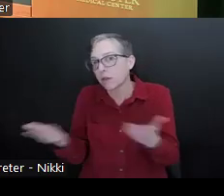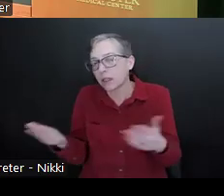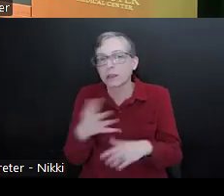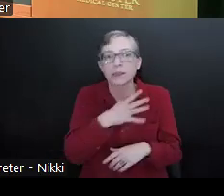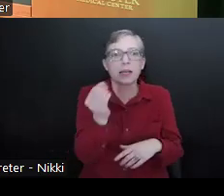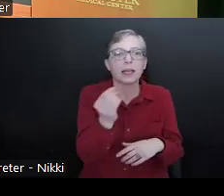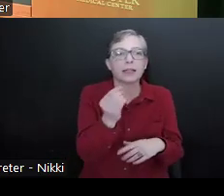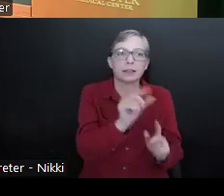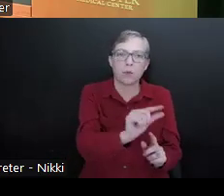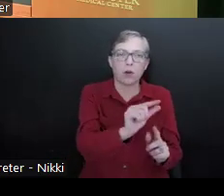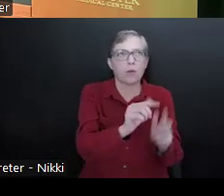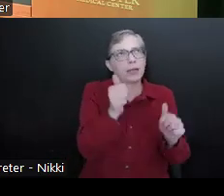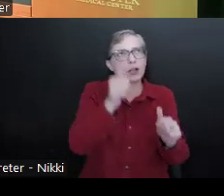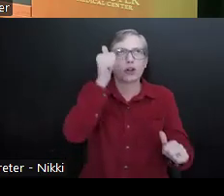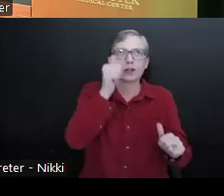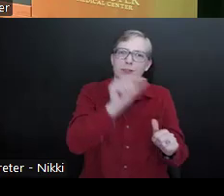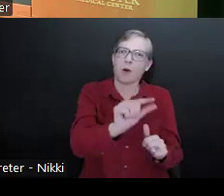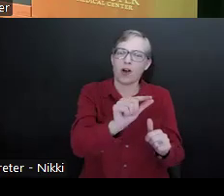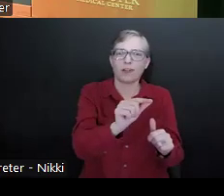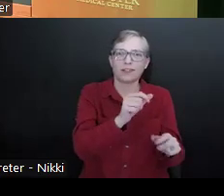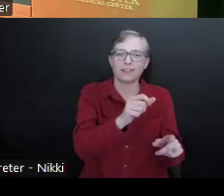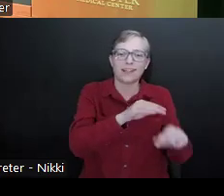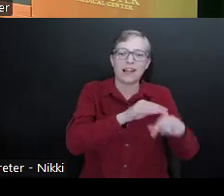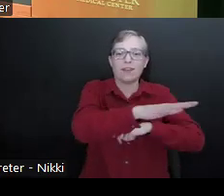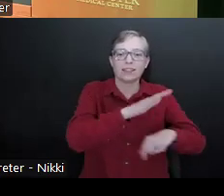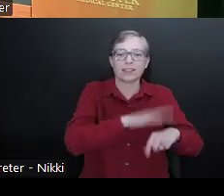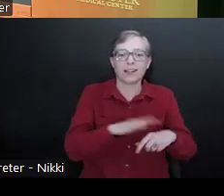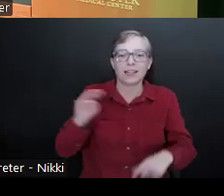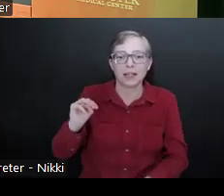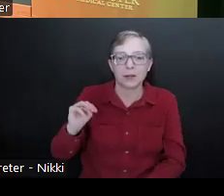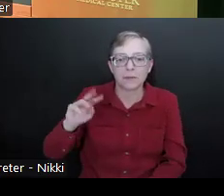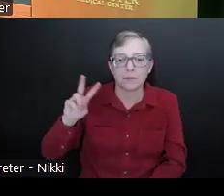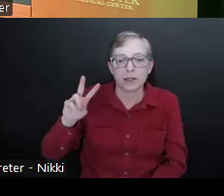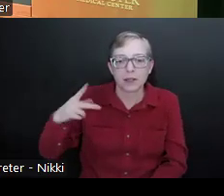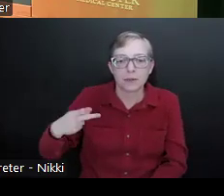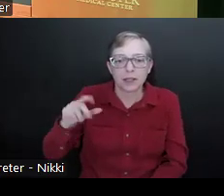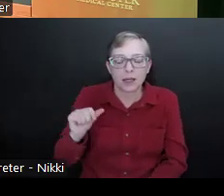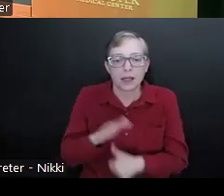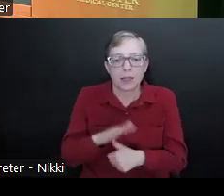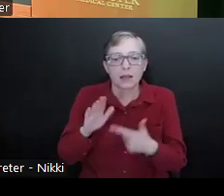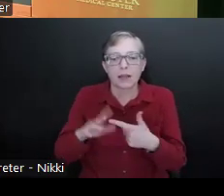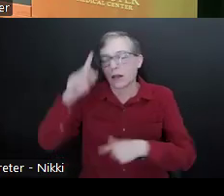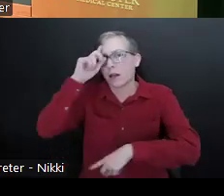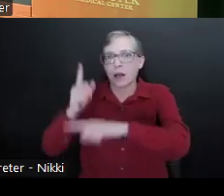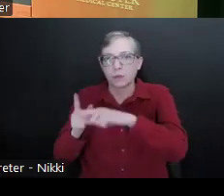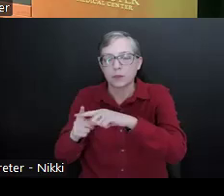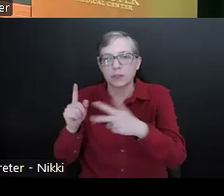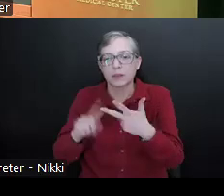small effects uh on MVPA optimism and anxiety with these kinds of interventions the nice thing about